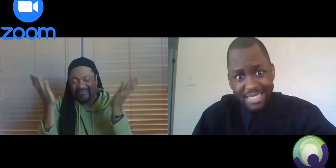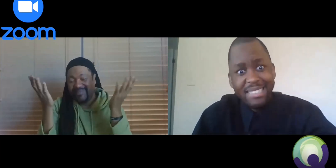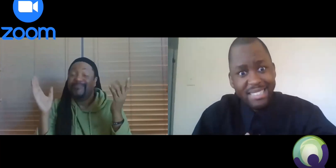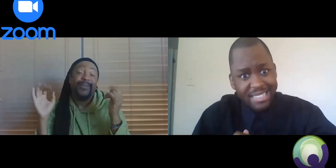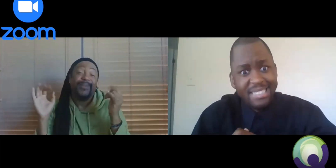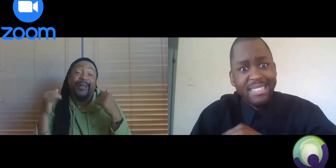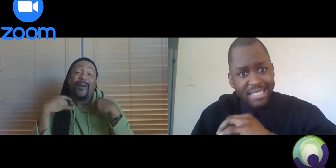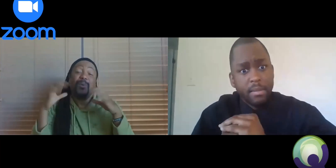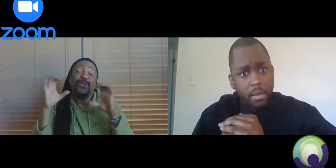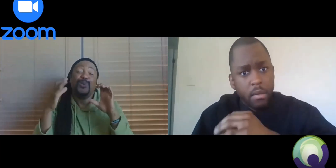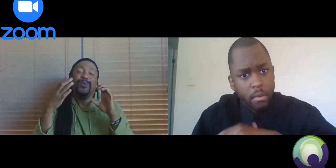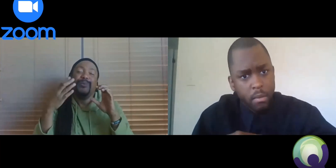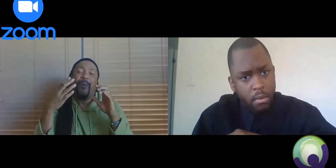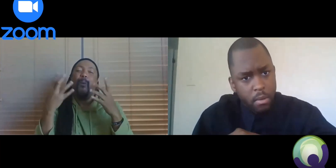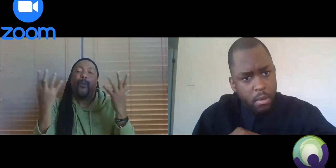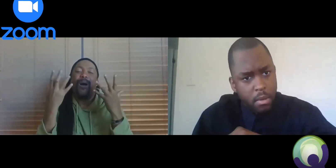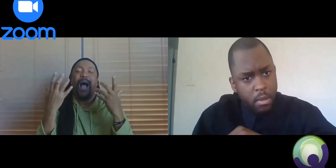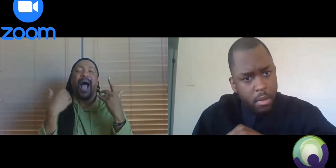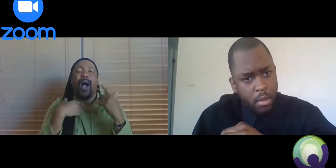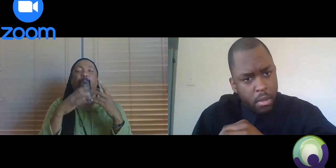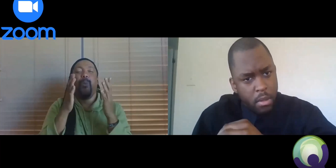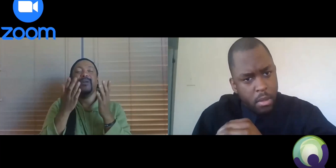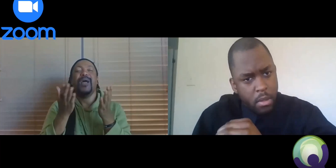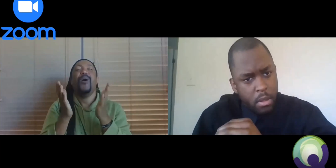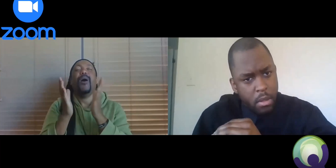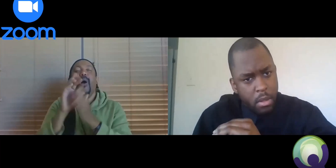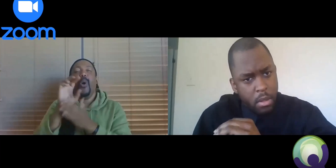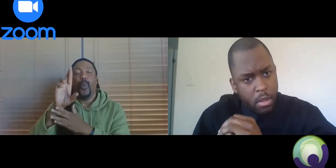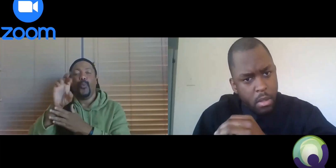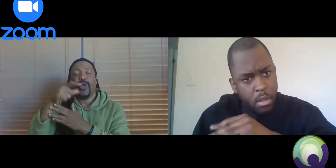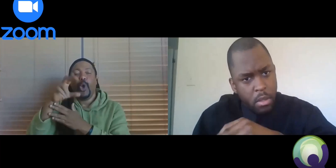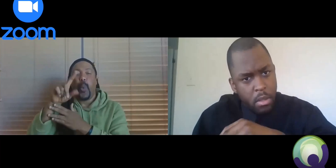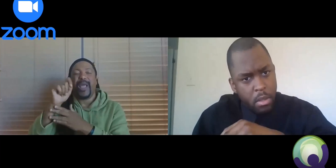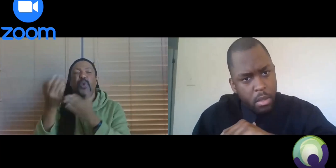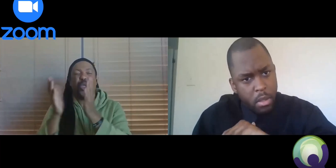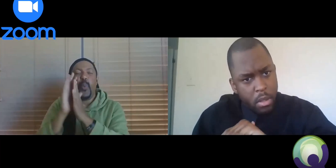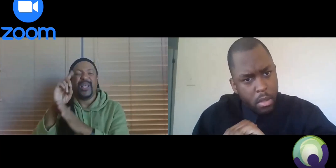Jonathan: Yes, it was. Fred: I was doing what I was requested to do.